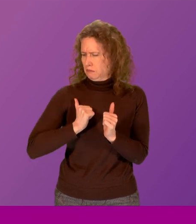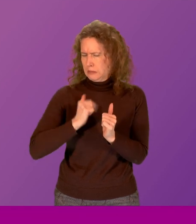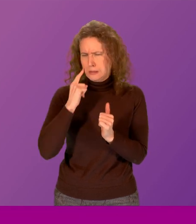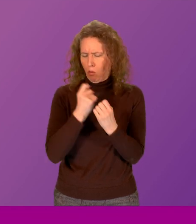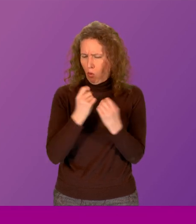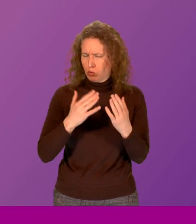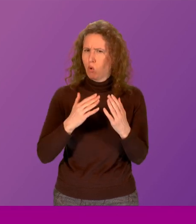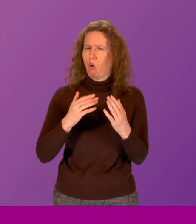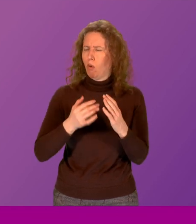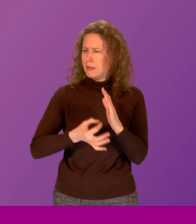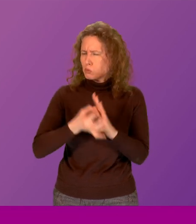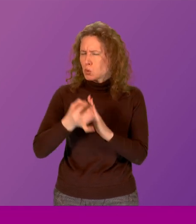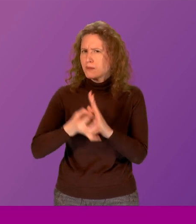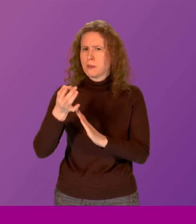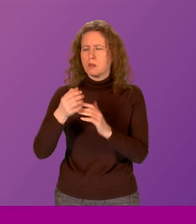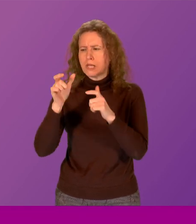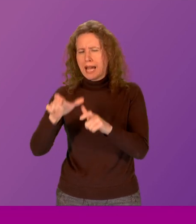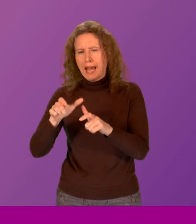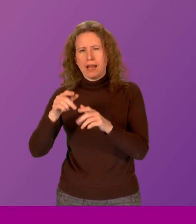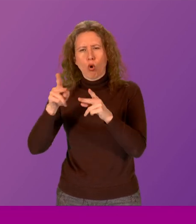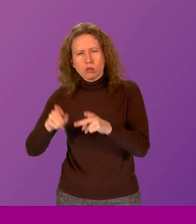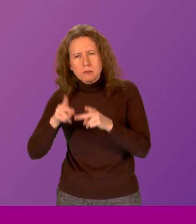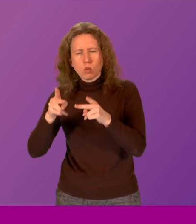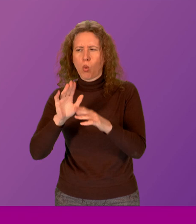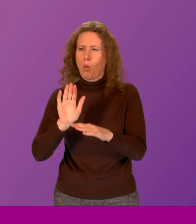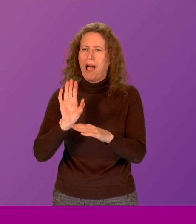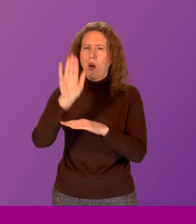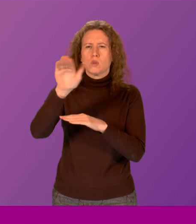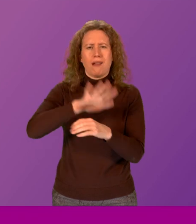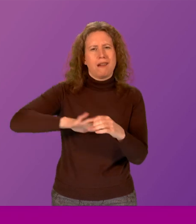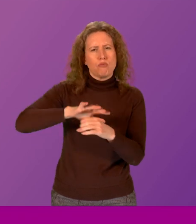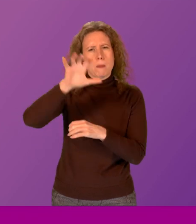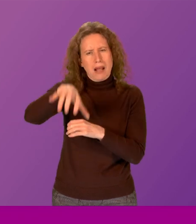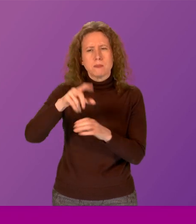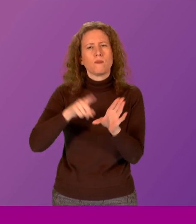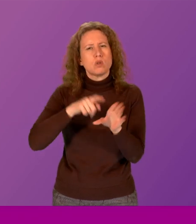and inappropriate hospital stays for young people ending, and that we would see a proper